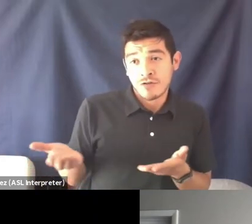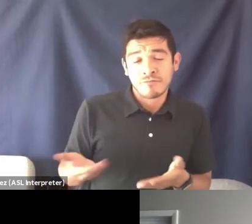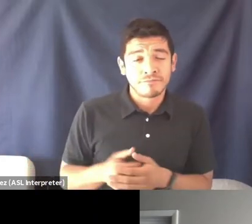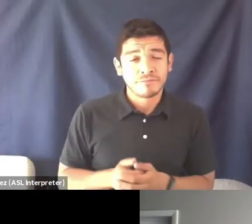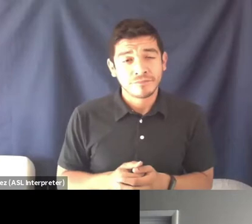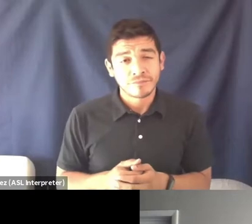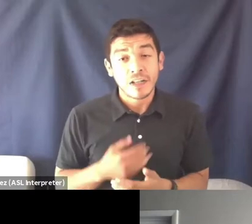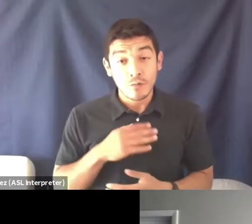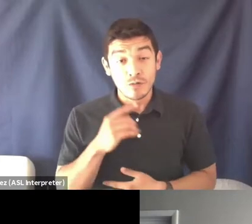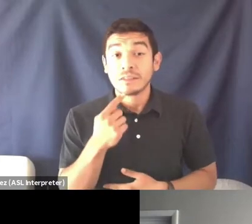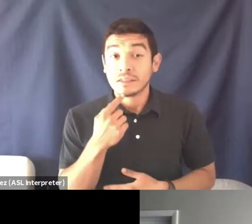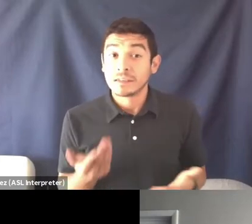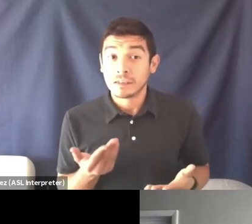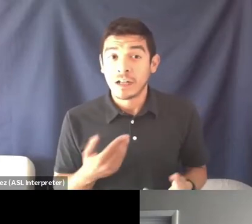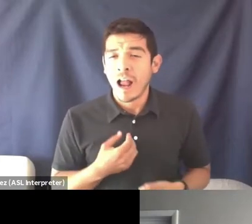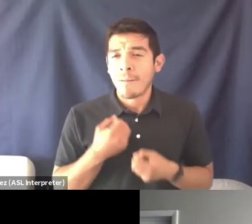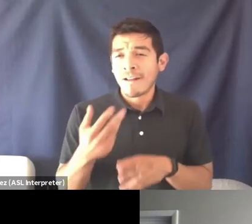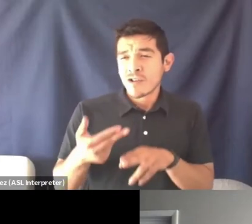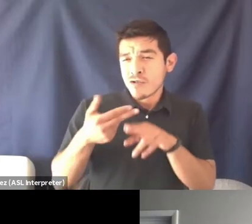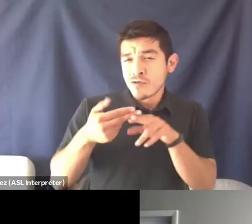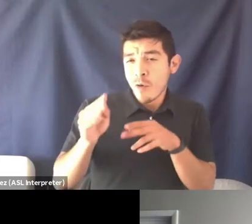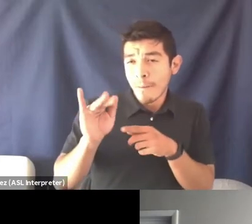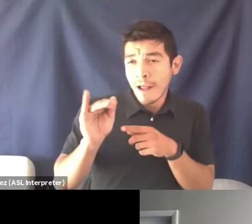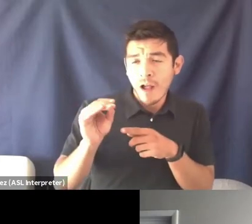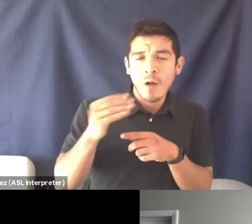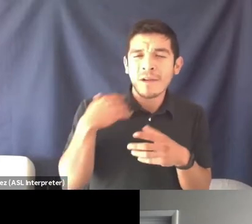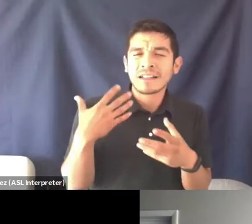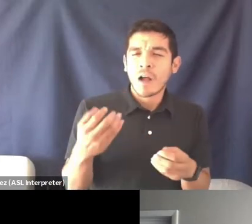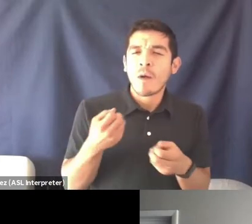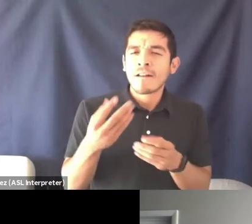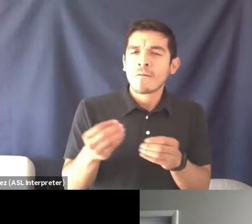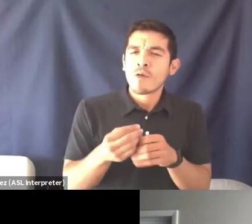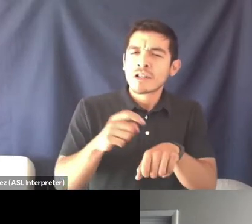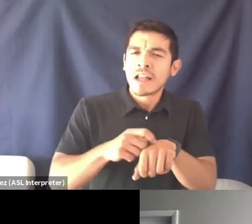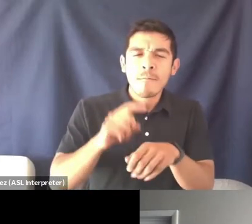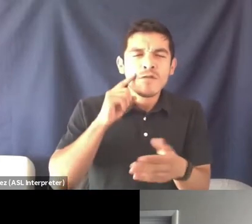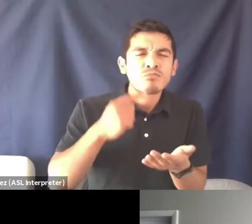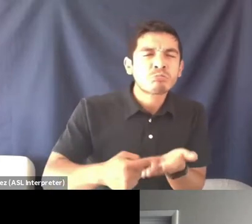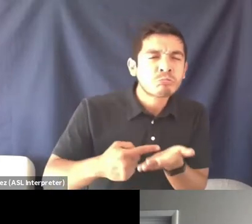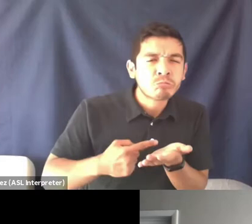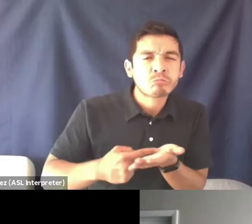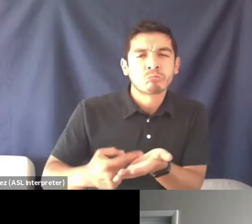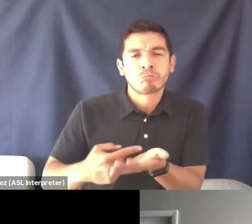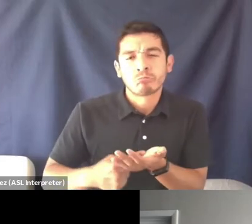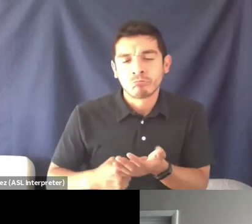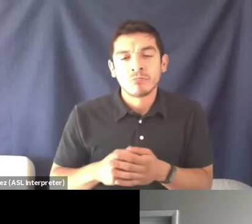that I'm giving short bios. Because I wanna provide more time for discussion. And so anybody who wants to find out more